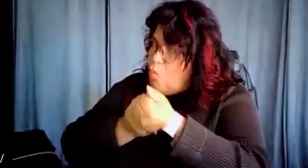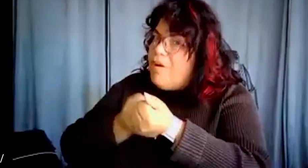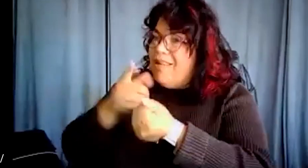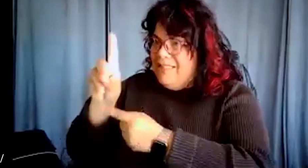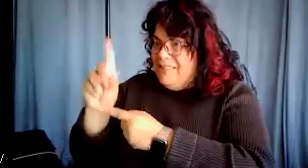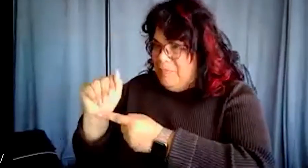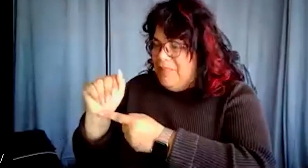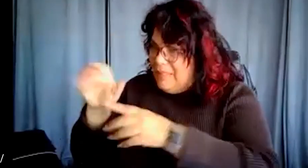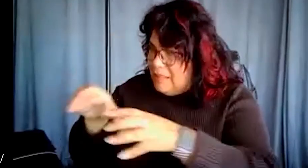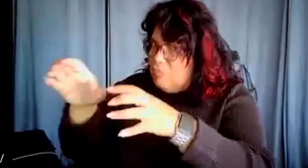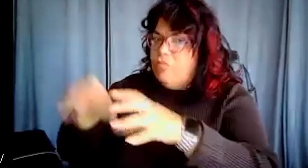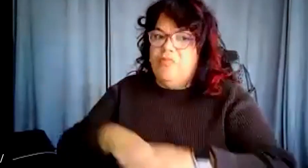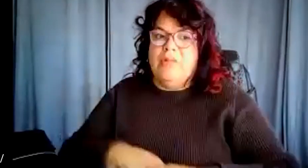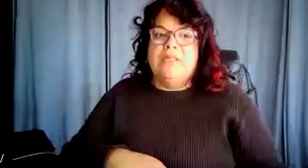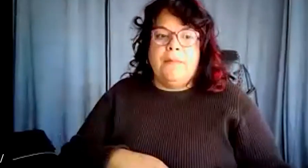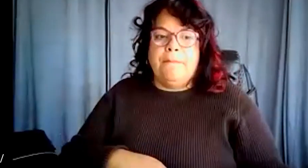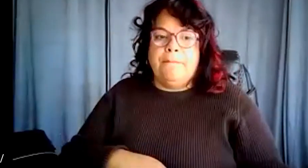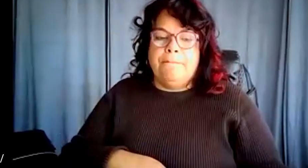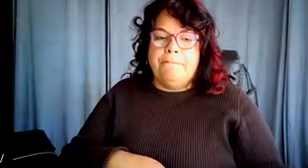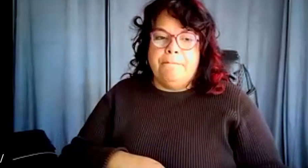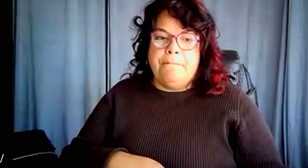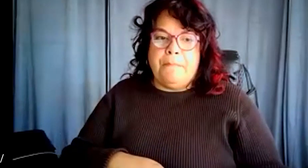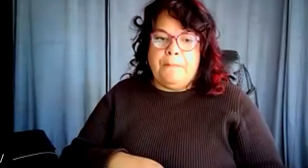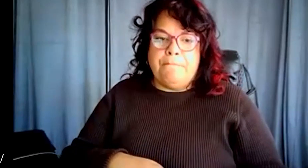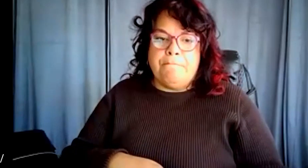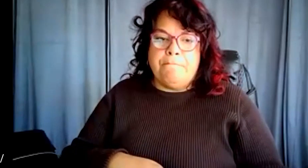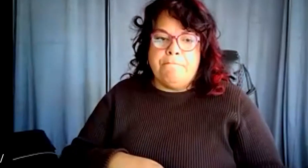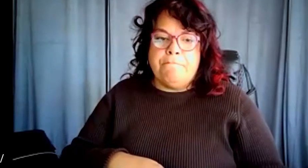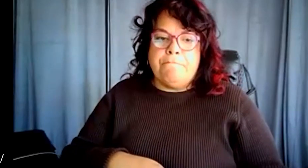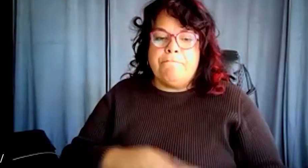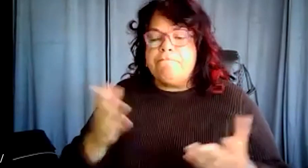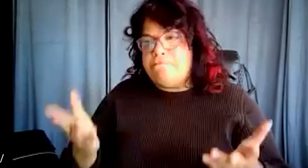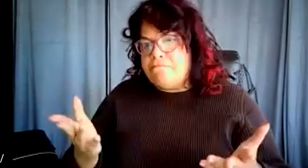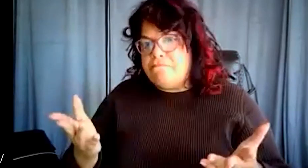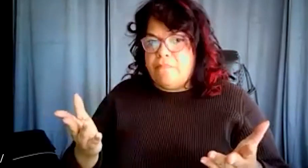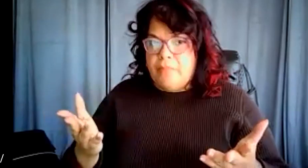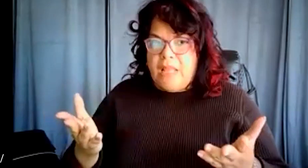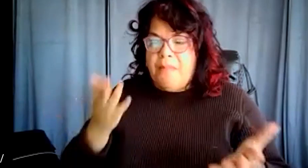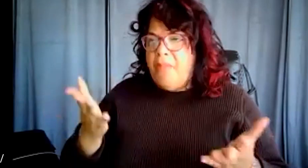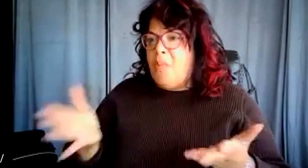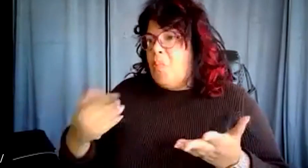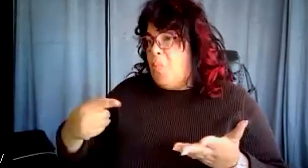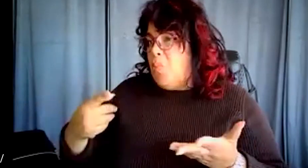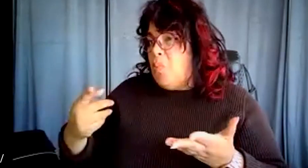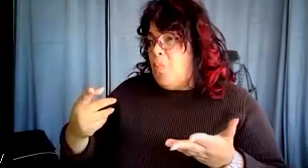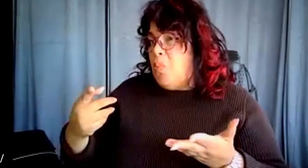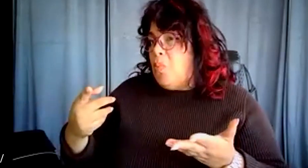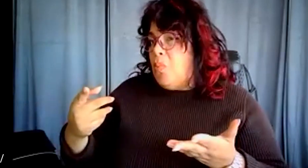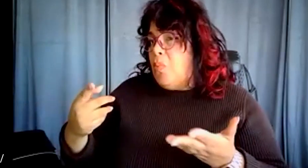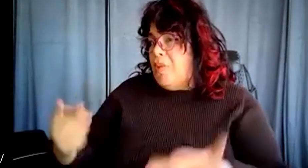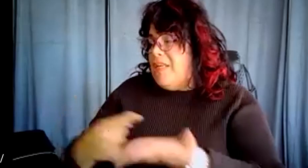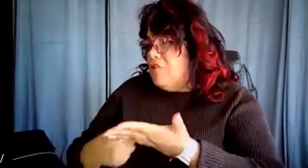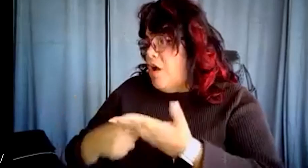So, maybe we could talk about, are there any other moments within disability history that